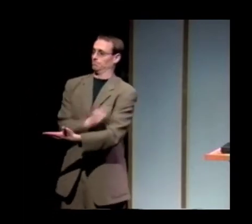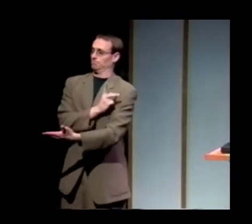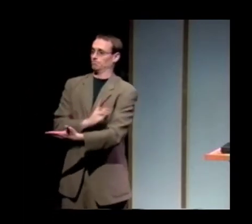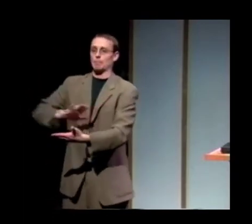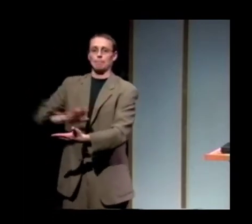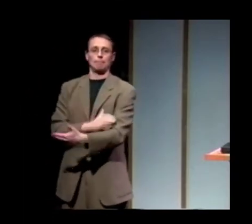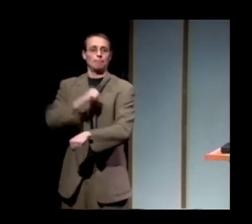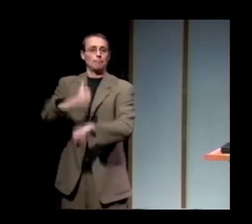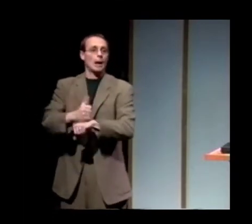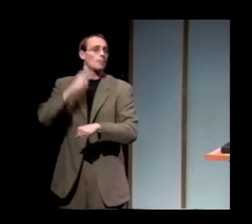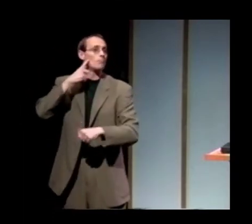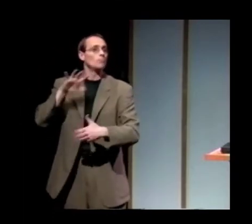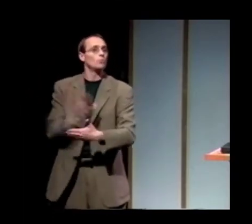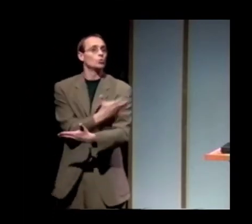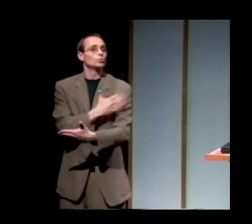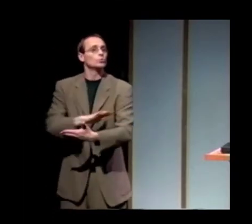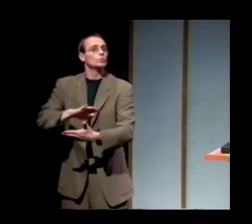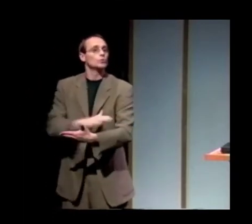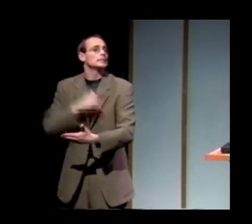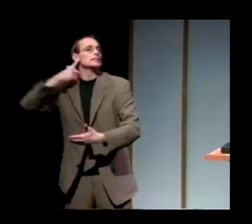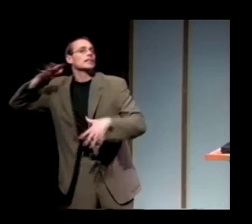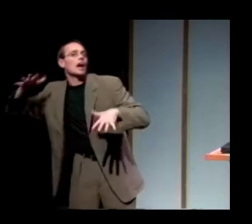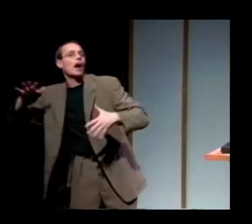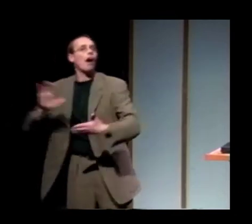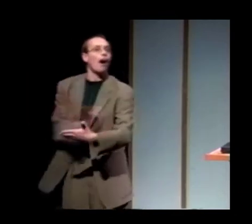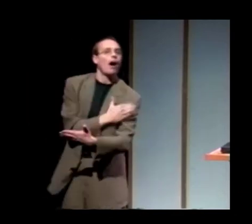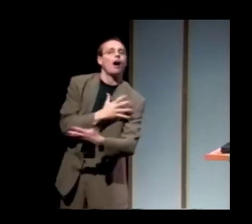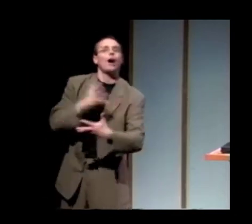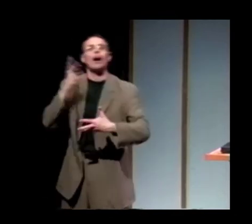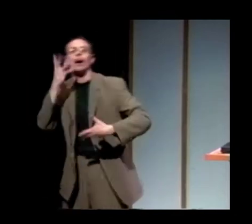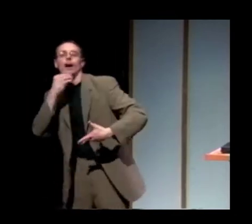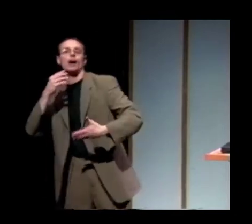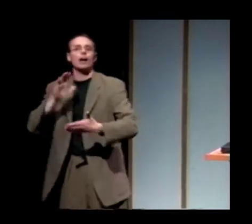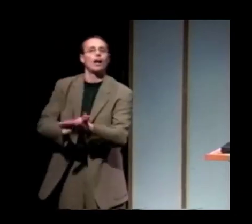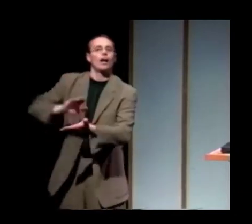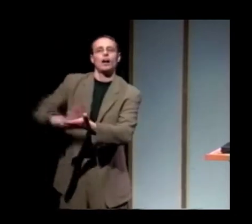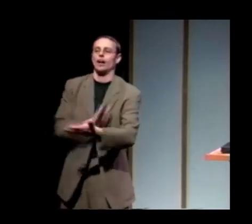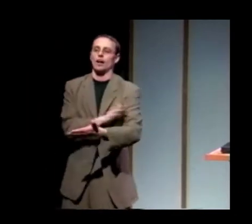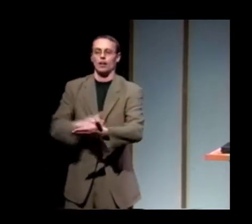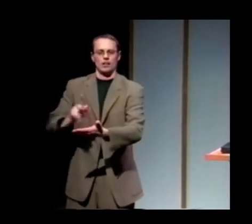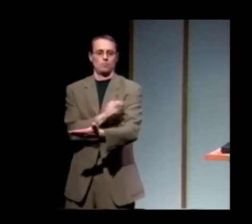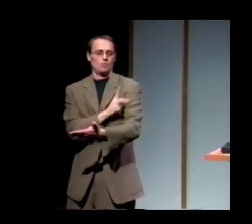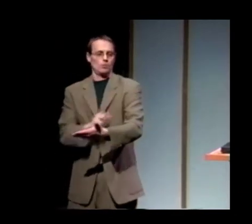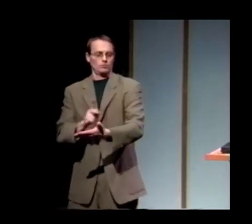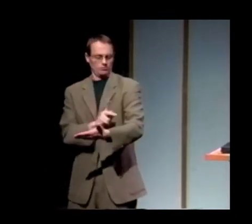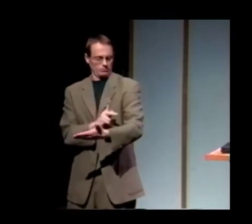AND MANY OF YOU KNOW THIS SIGN FOR POETRY. IT'S BASED ON THE SIGN FOR MUSIC, WHICH IS BASED ON SOUND, OK?